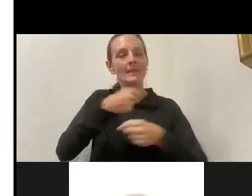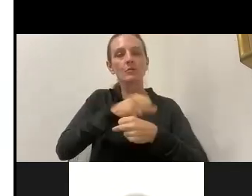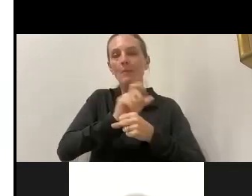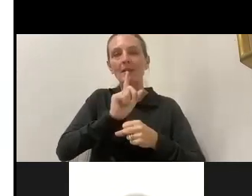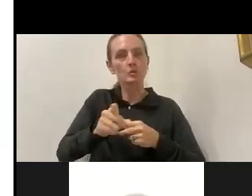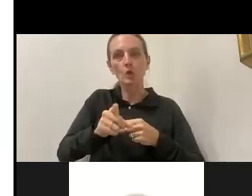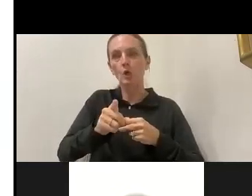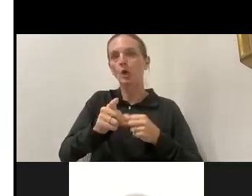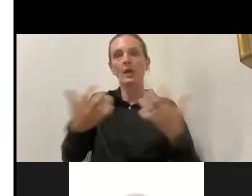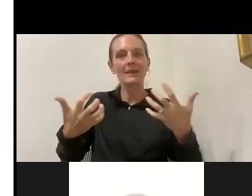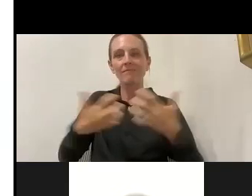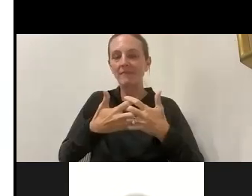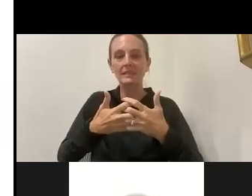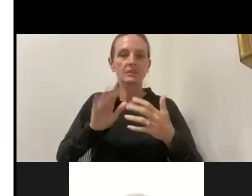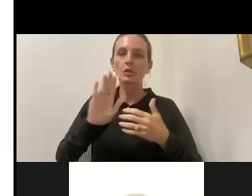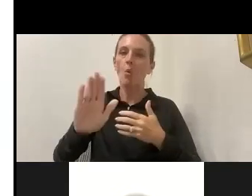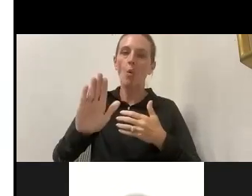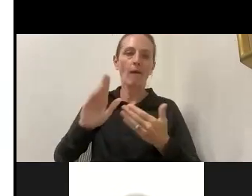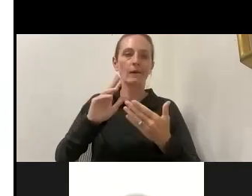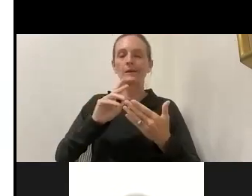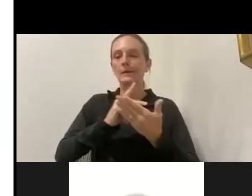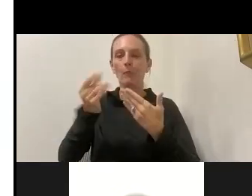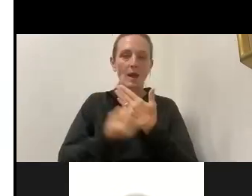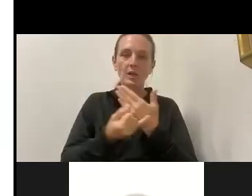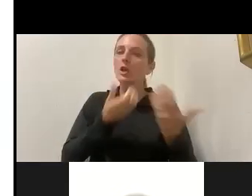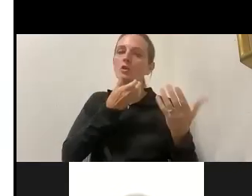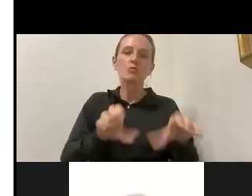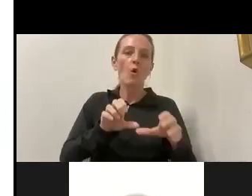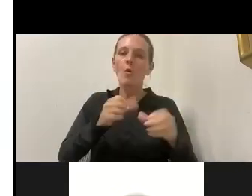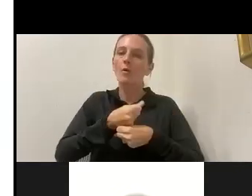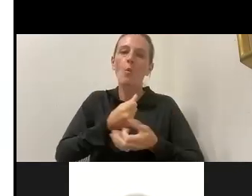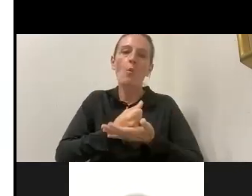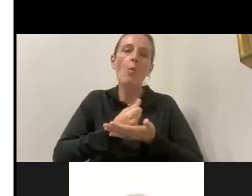writing your proposal, your project for a grant you don't qualify for or are not eligible for.